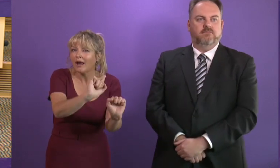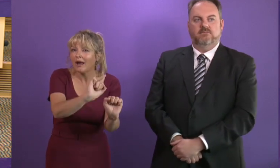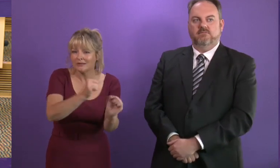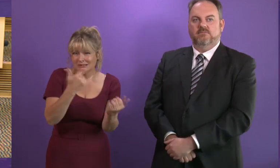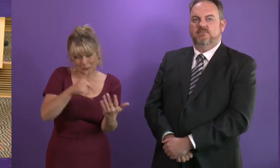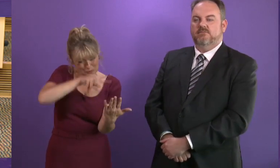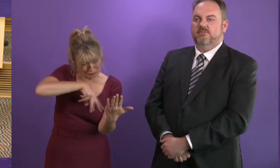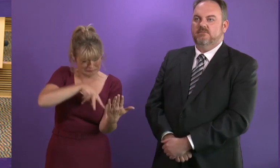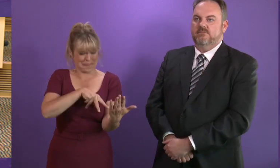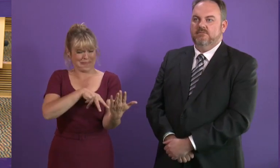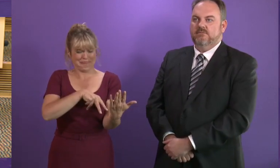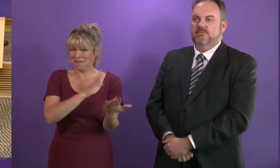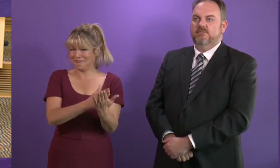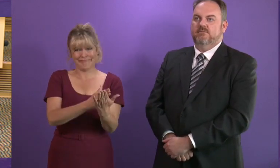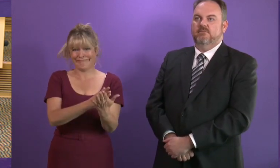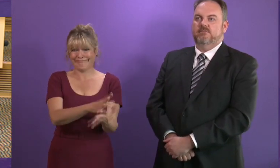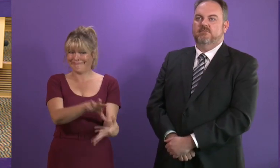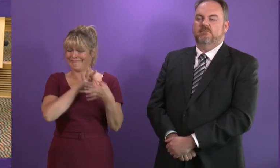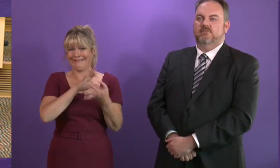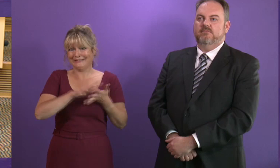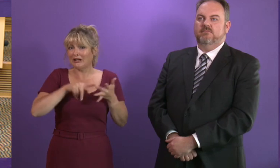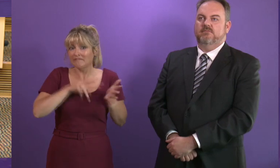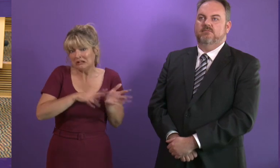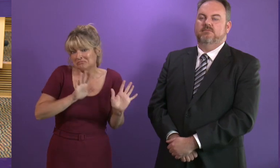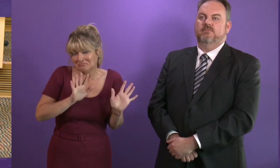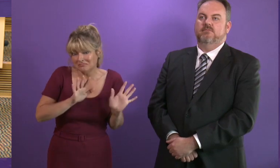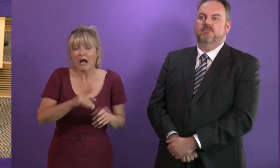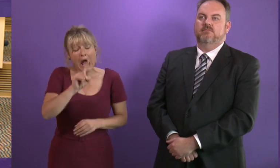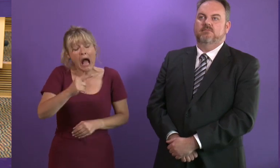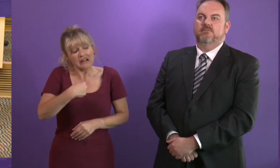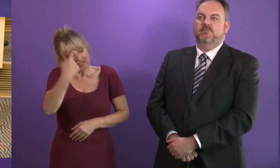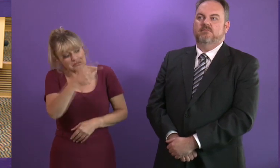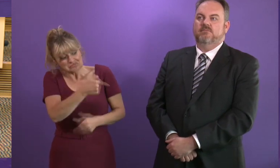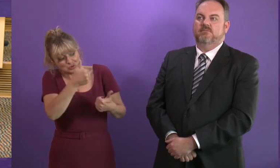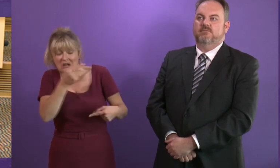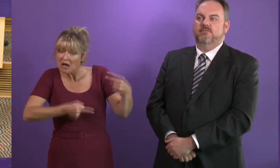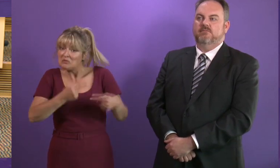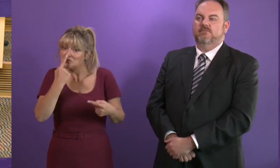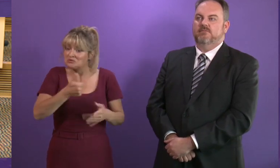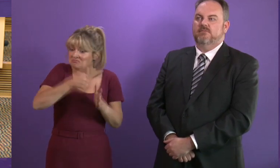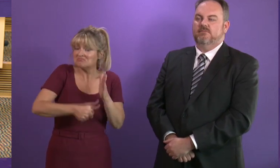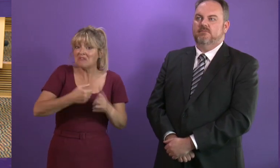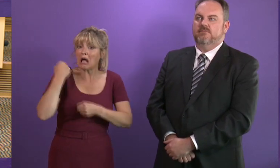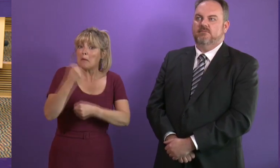There is an argument for a campaign, particularly given the successful introduction of PrEP.